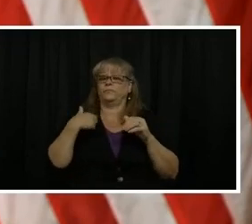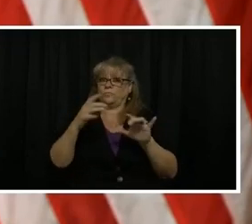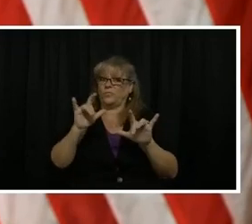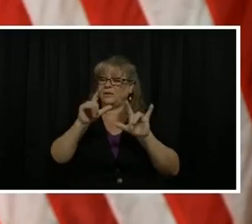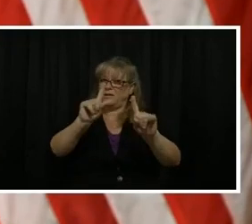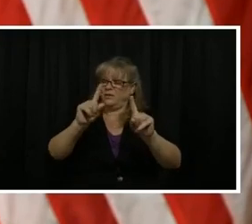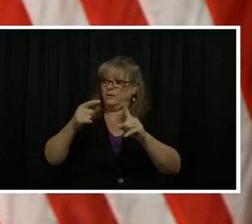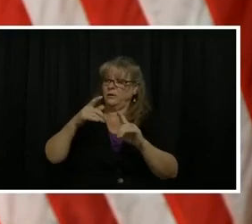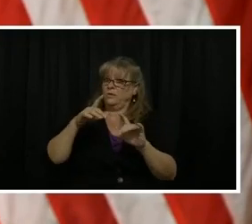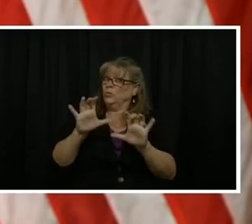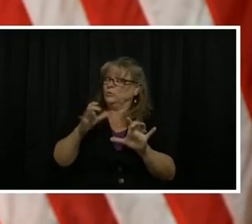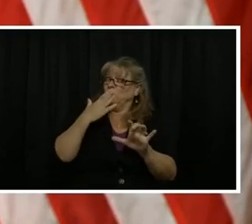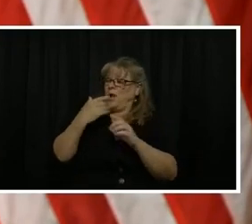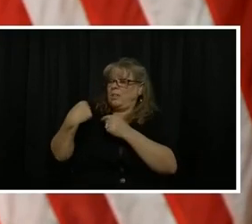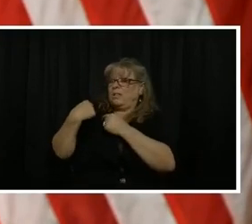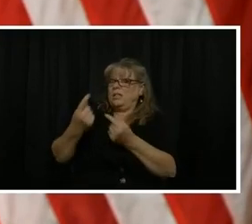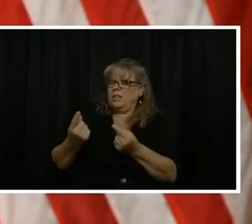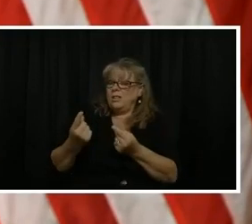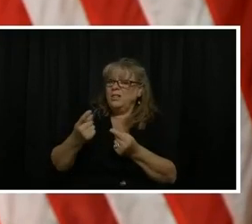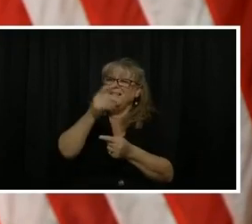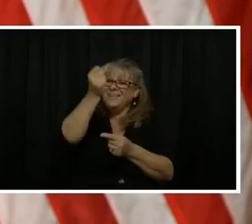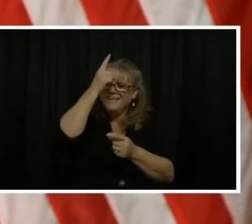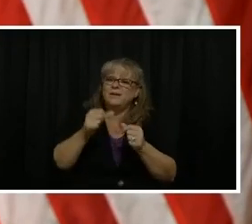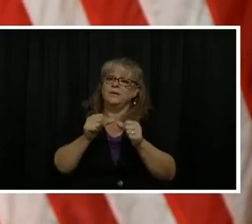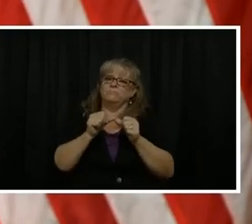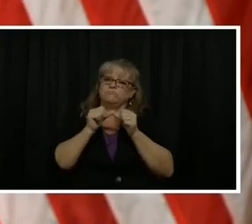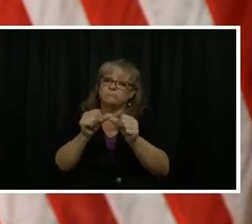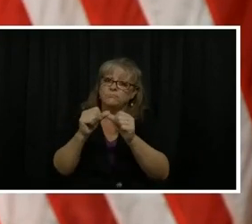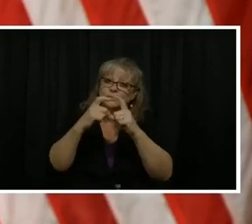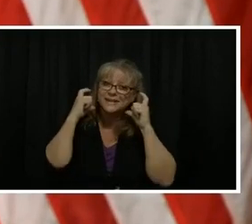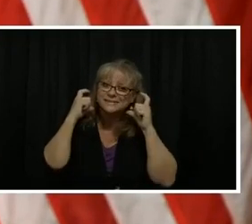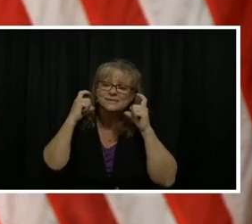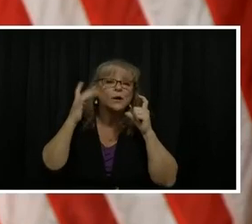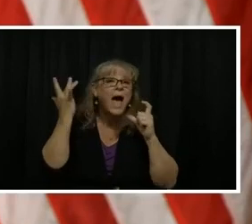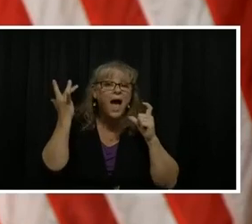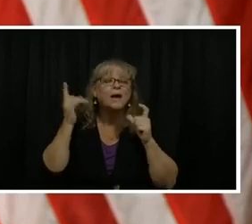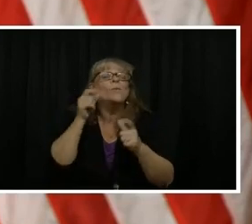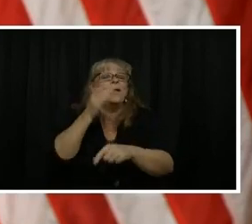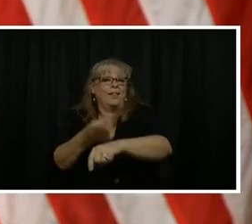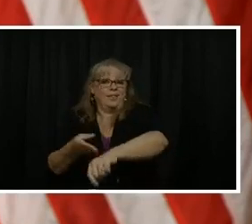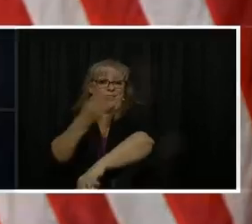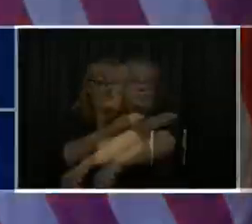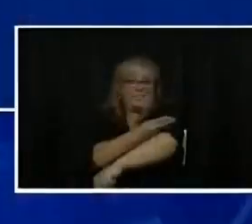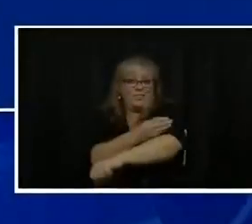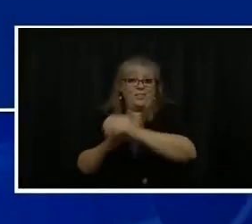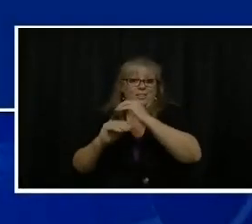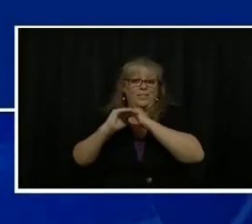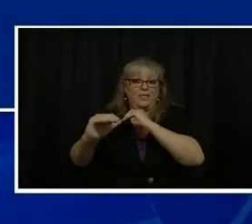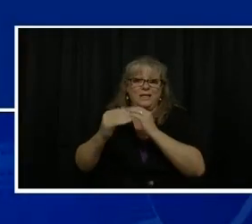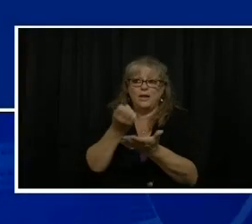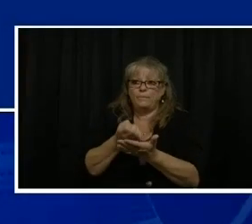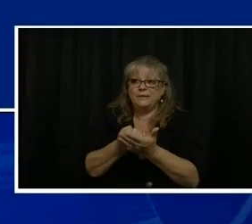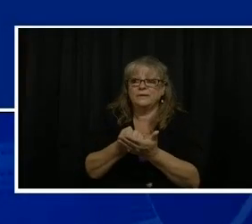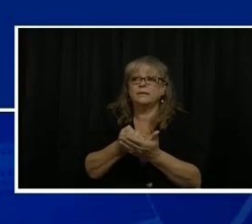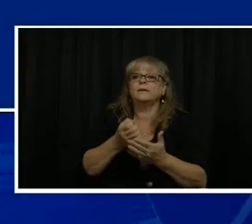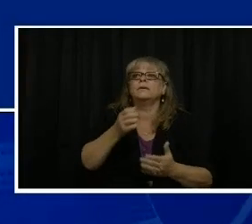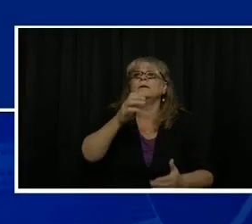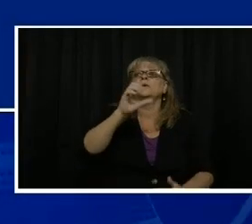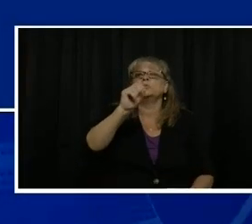LIVES. THE DATA INCREASINGLY SHOWS THAT ONE OF THE POWERFUL TOOLS THAT WE AS A STATE HAVE GONE WELL ON, BUT CAN DO BETTER ON